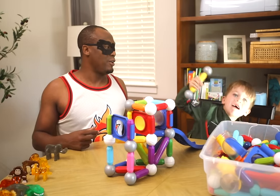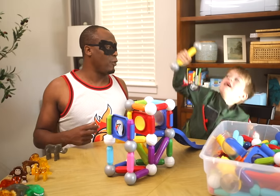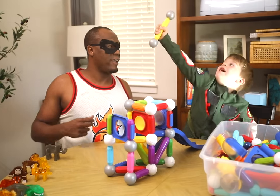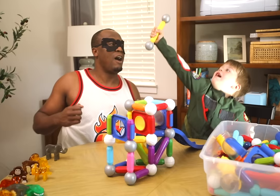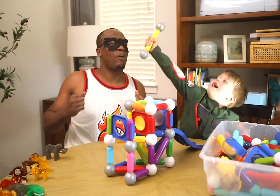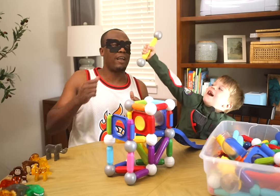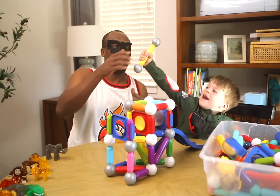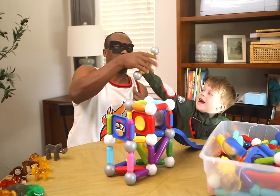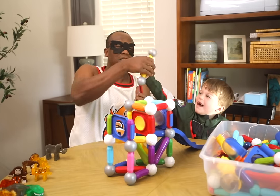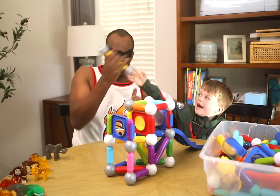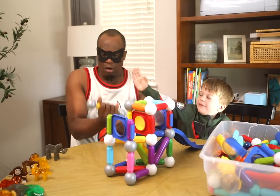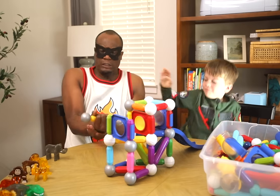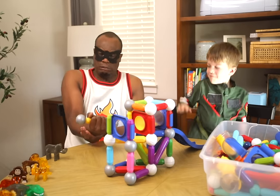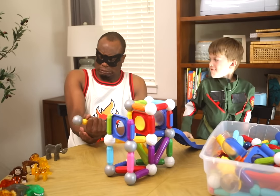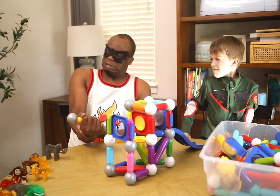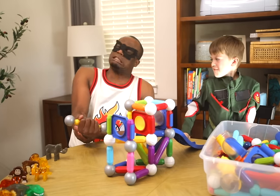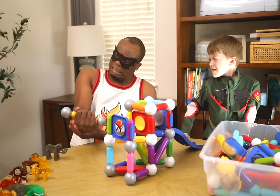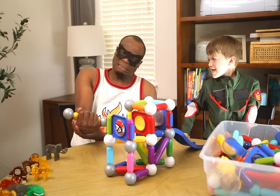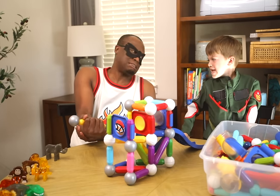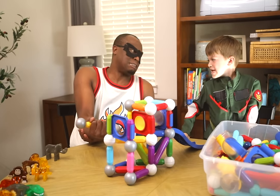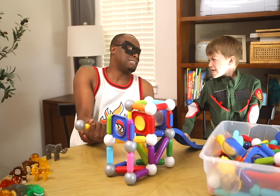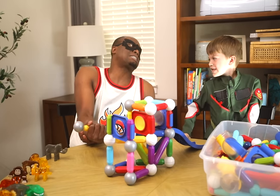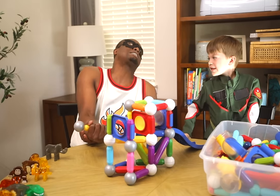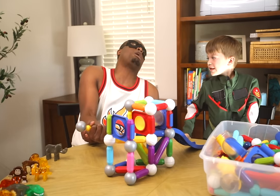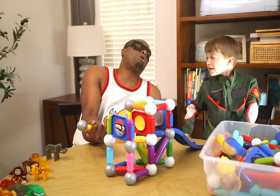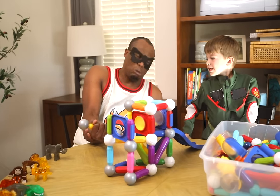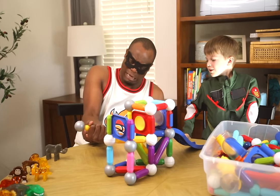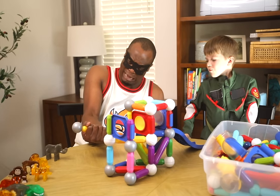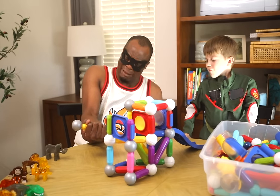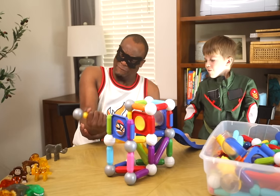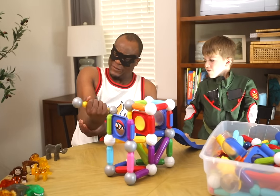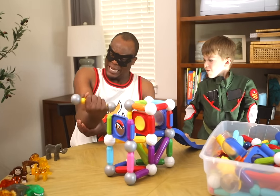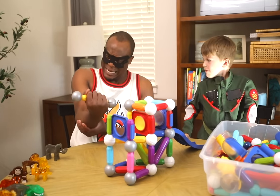you're working out, work out, let's see. It's so heavy!